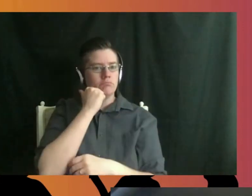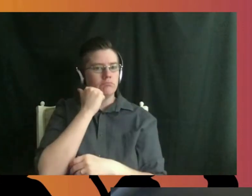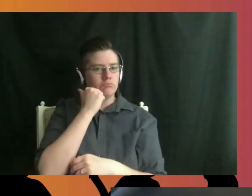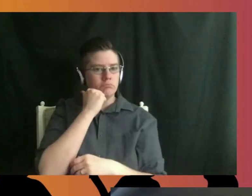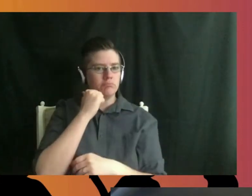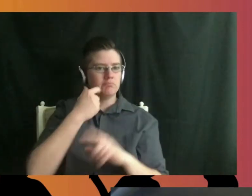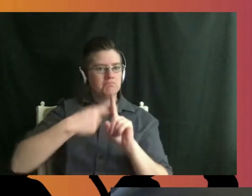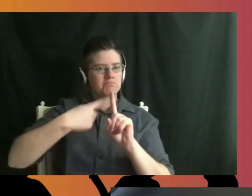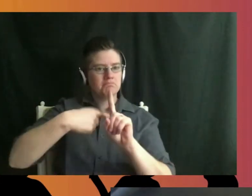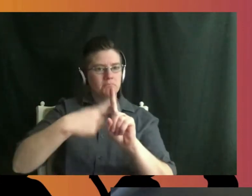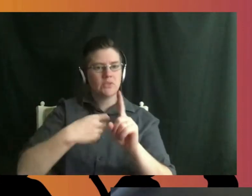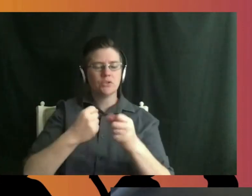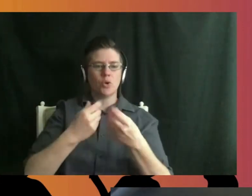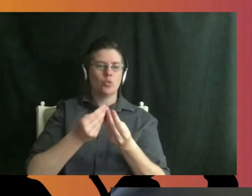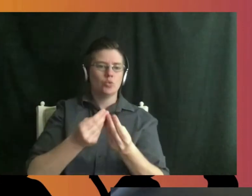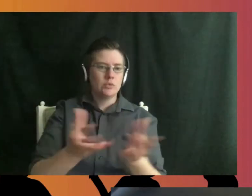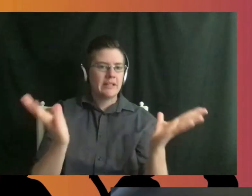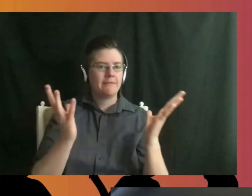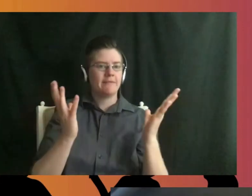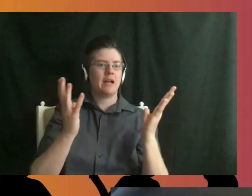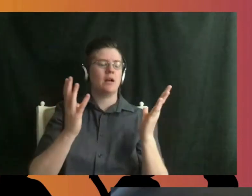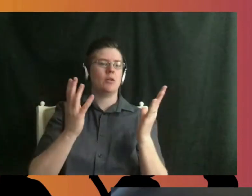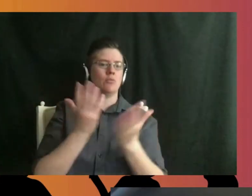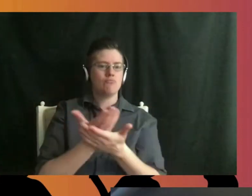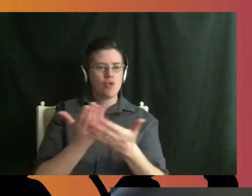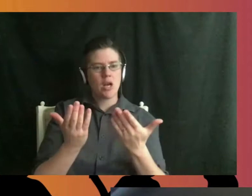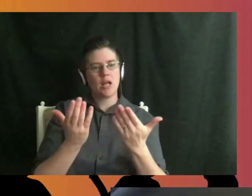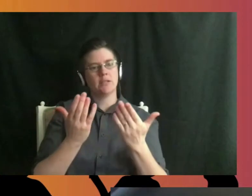something that i'm getting ready to champion as a school board member here in denver is providing